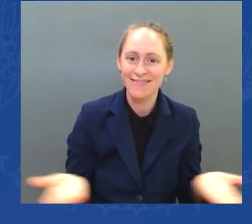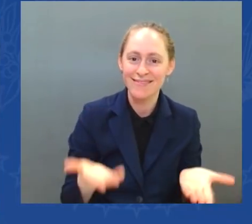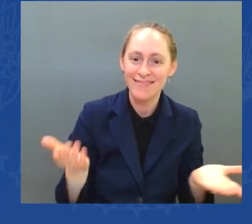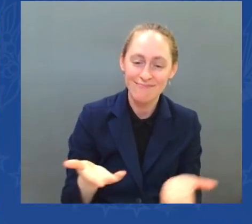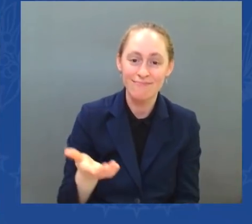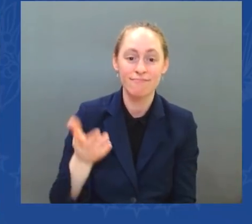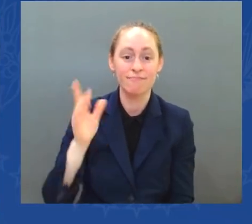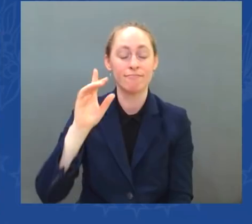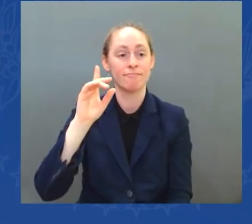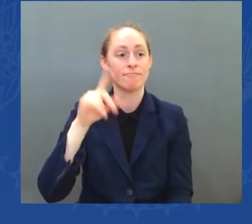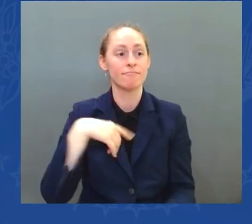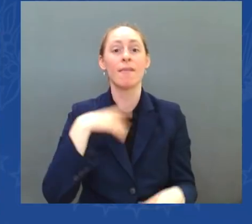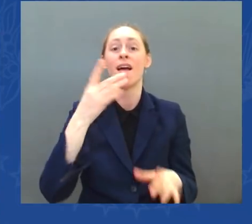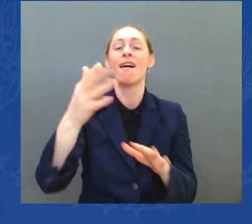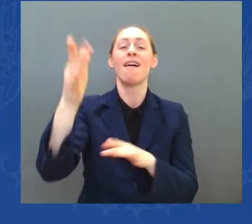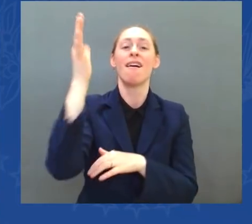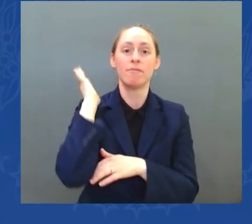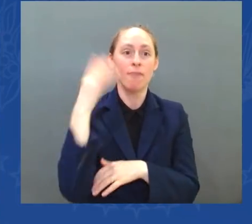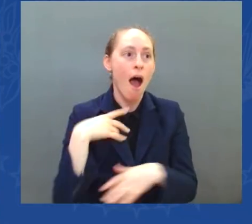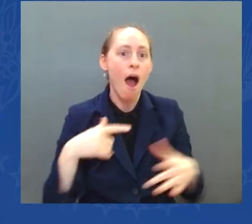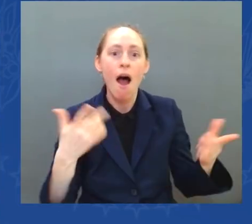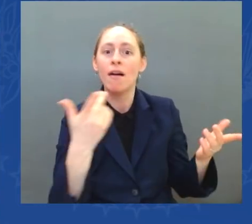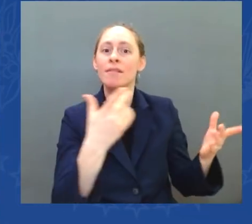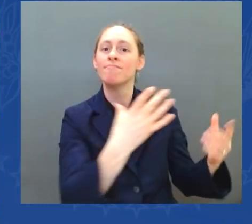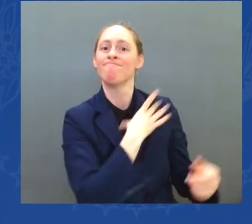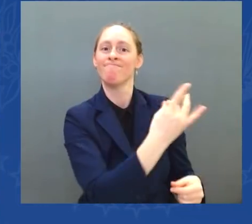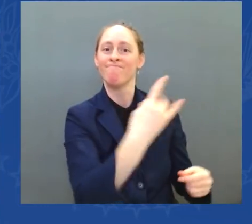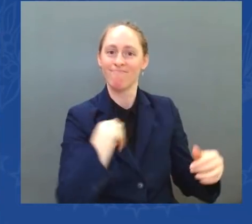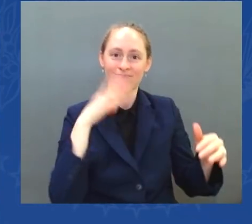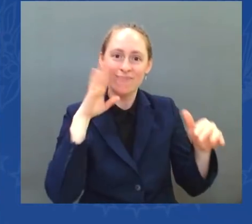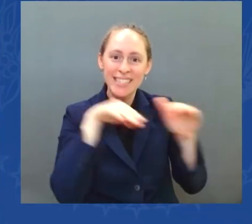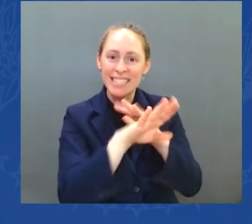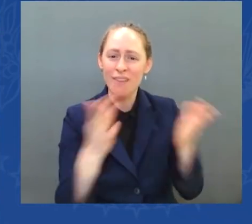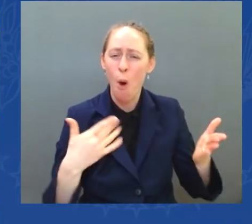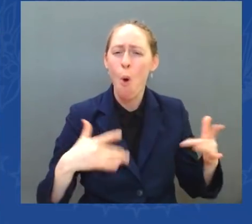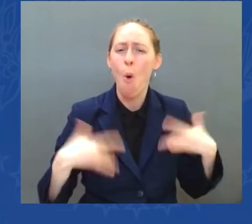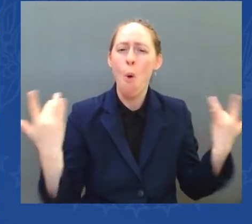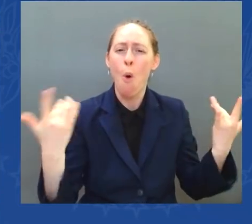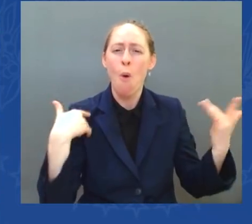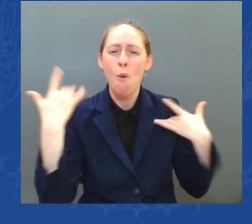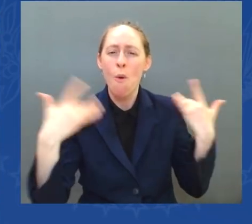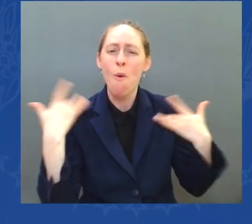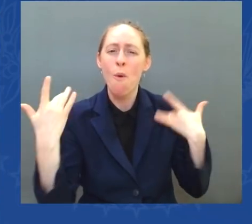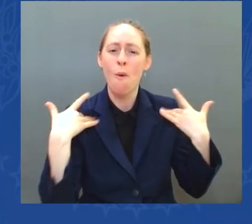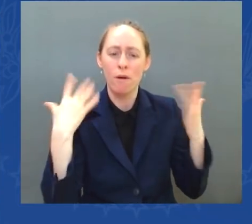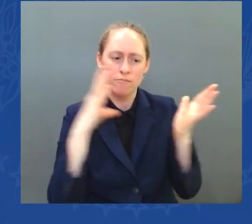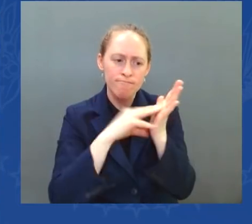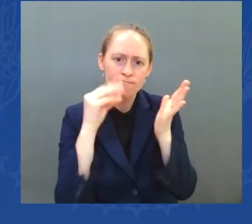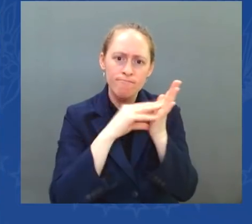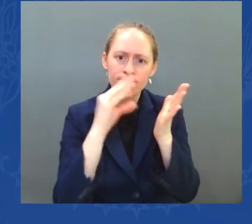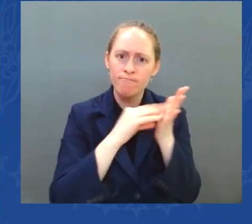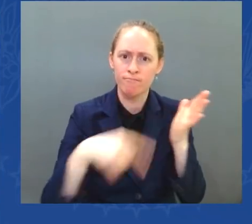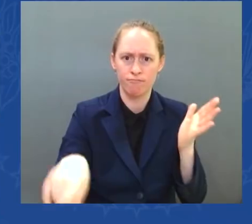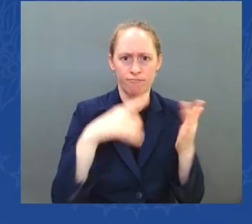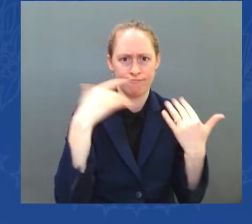so that I would excel upon graduation. After being on campus for four years, I can certainly attest to the excellent education